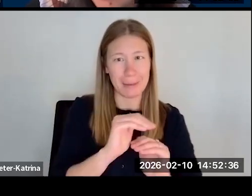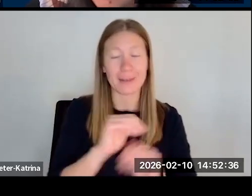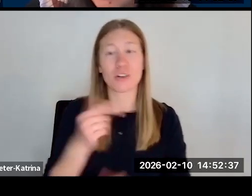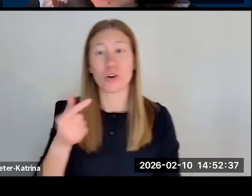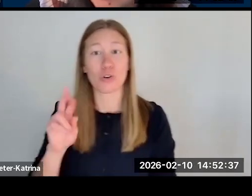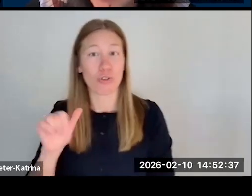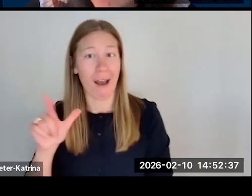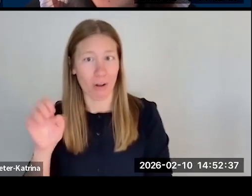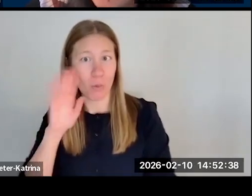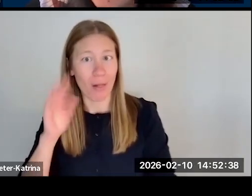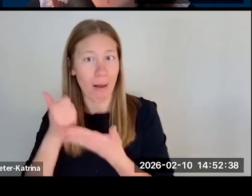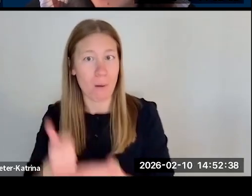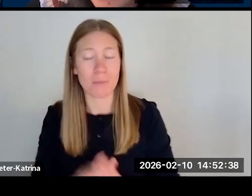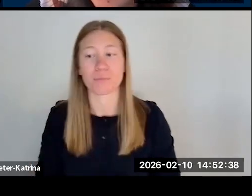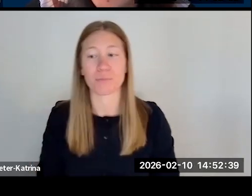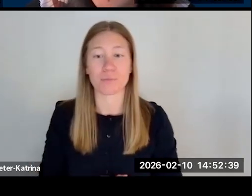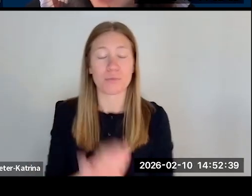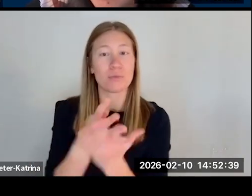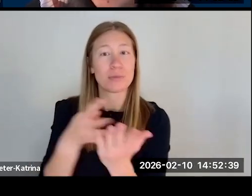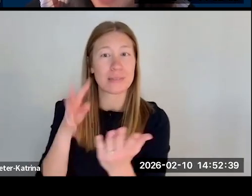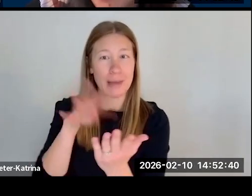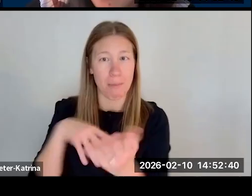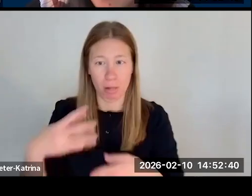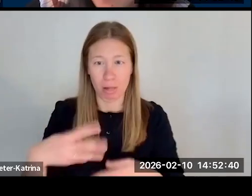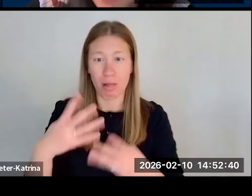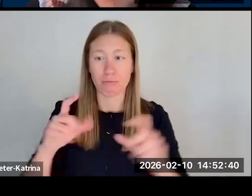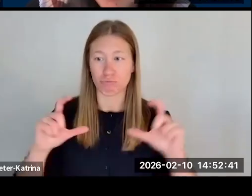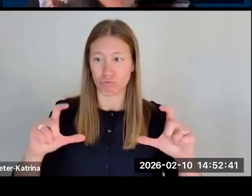and there's a tables issue flagged in Grackle